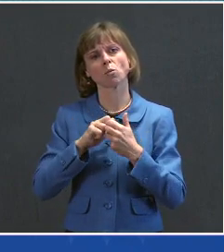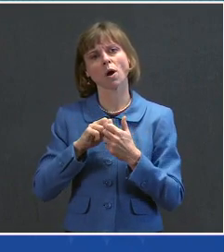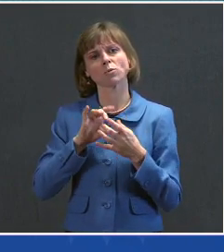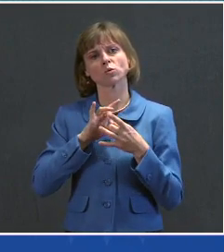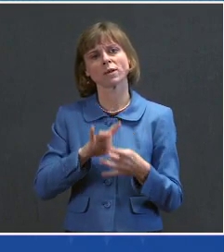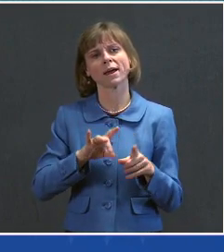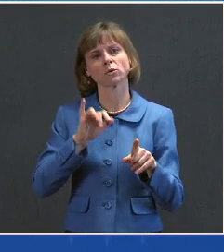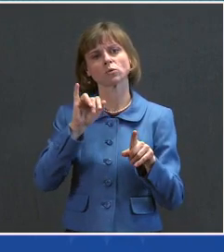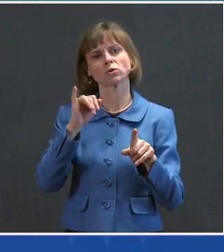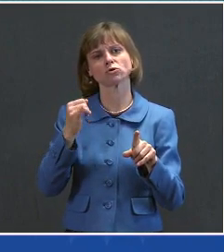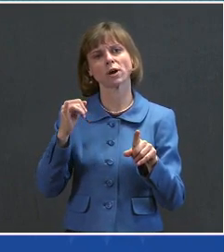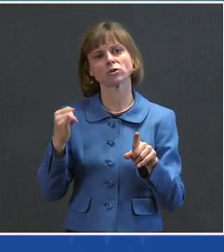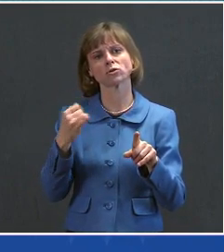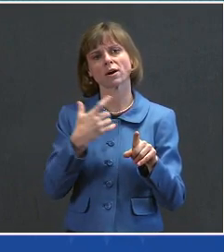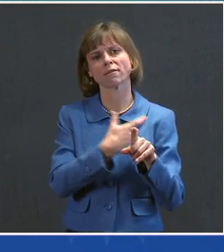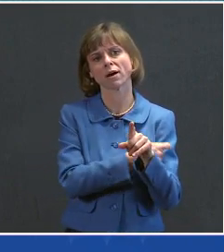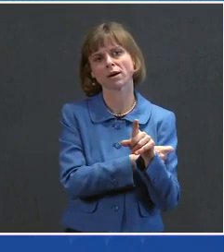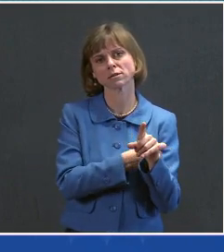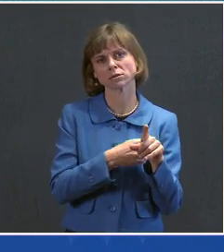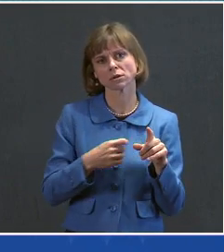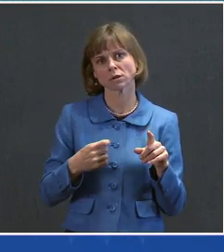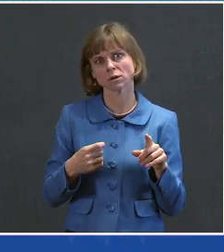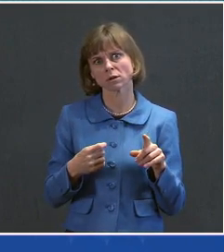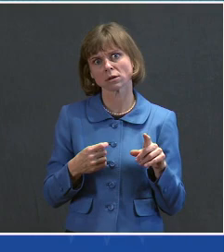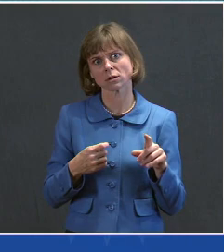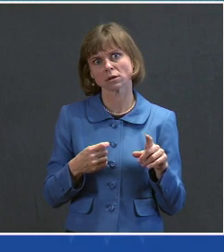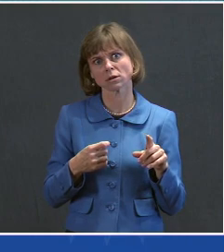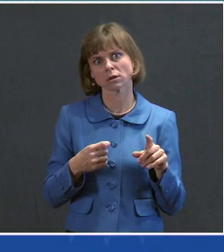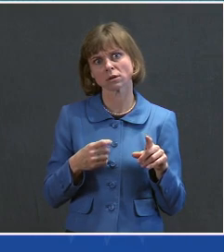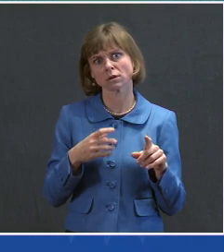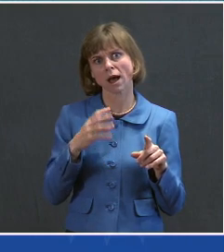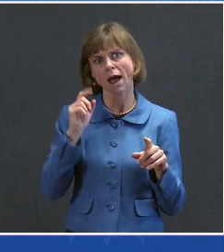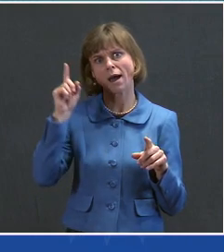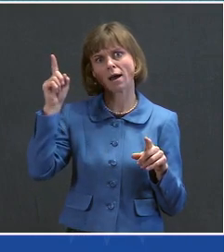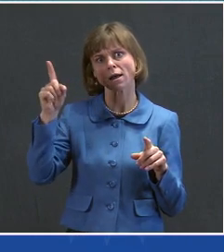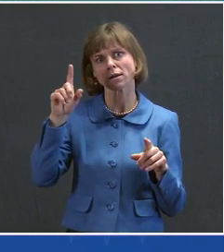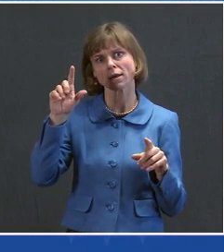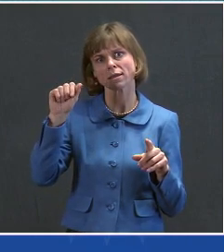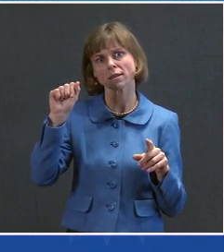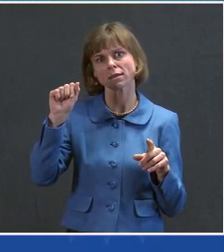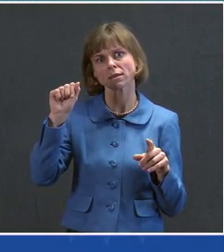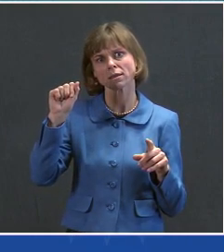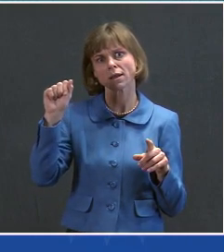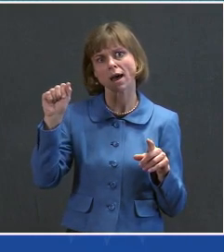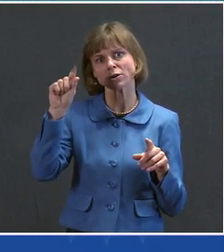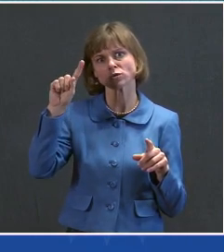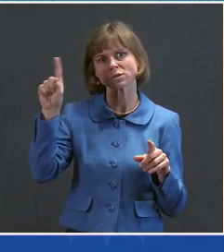that have plagued the AstraZeneca vaccine in Europe, where in Germany and France,